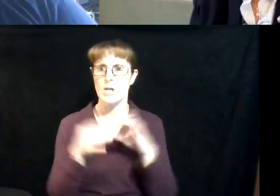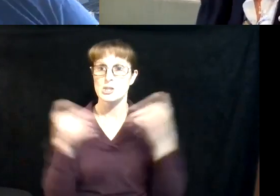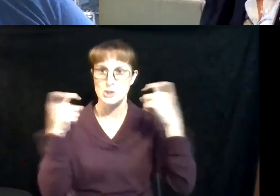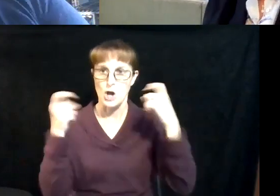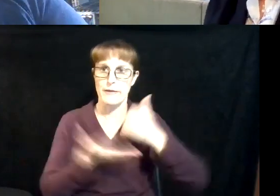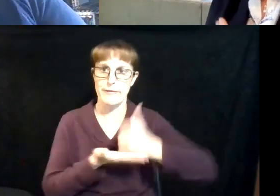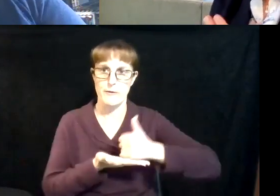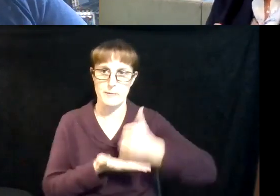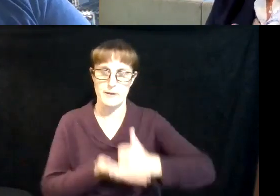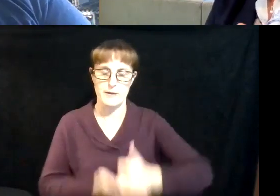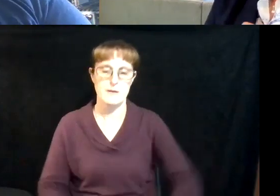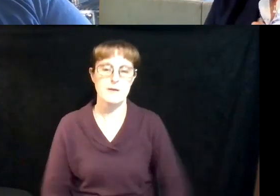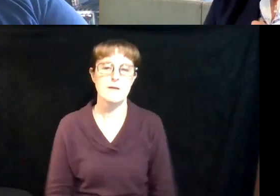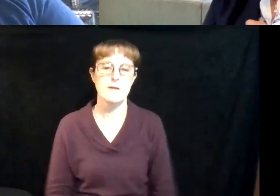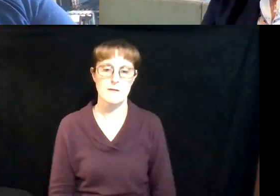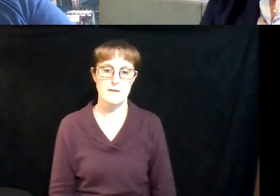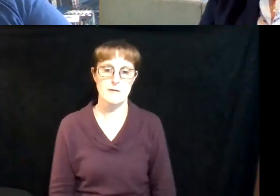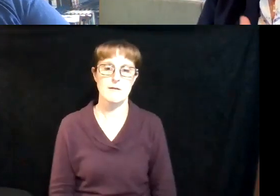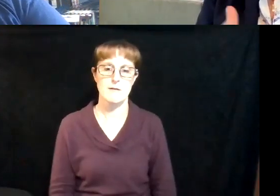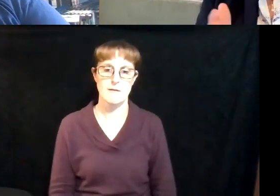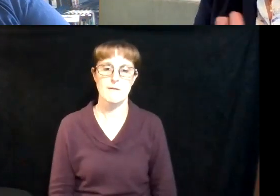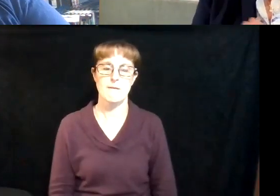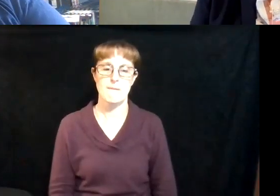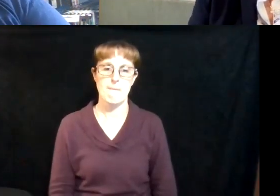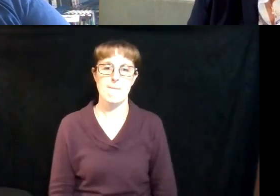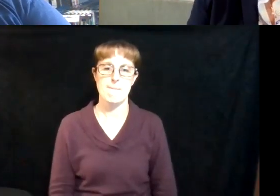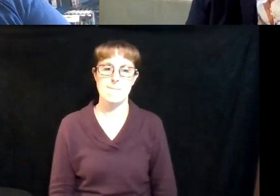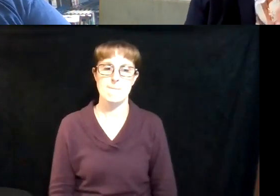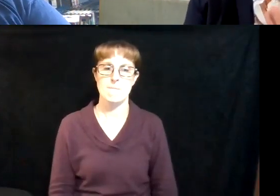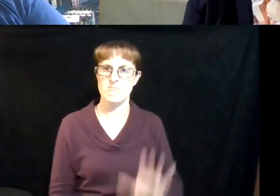Again, just a little bit of context.